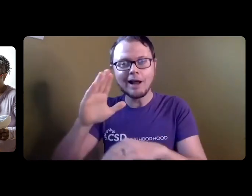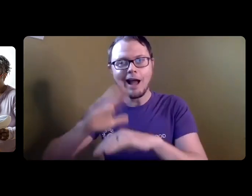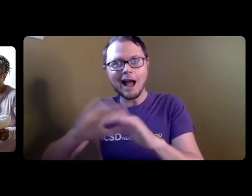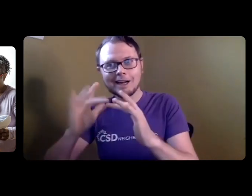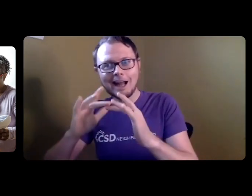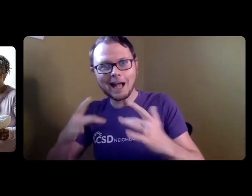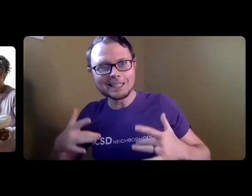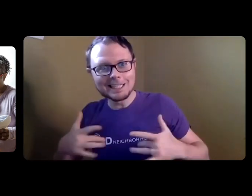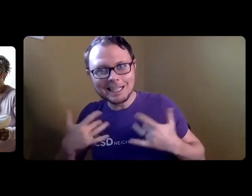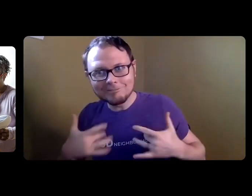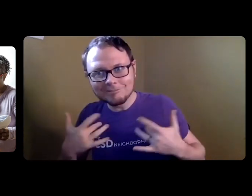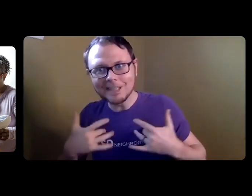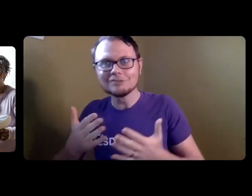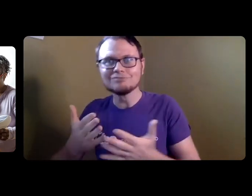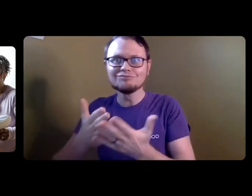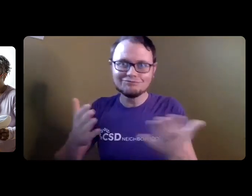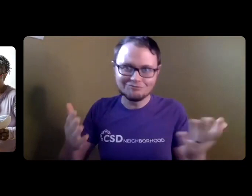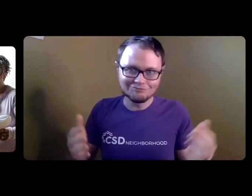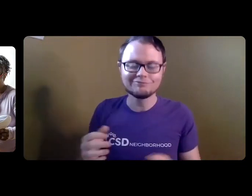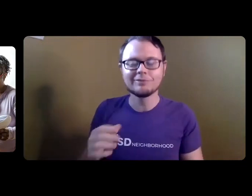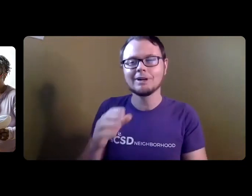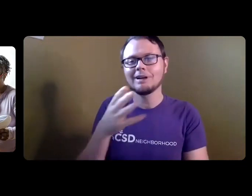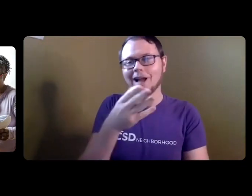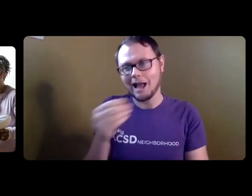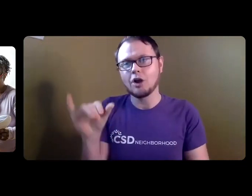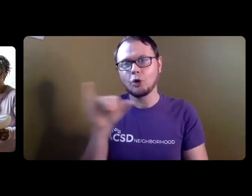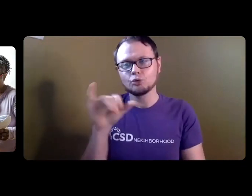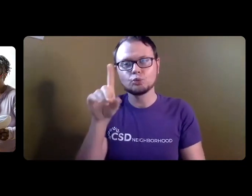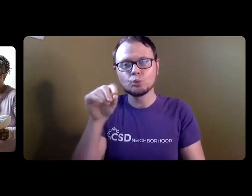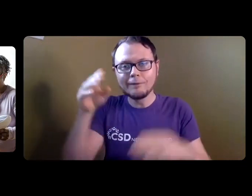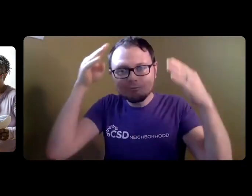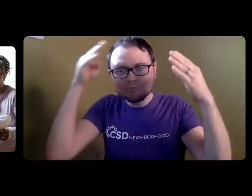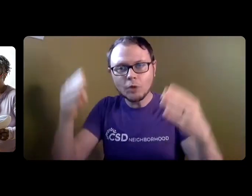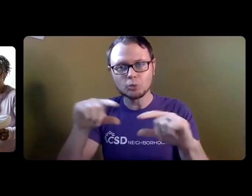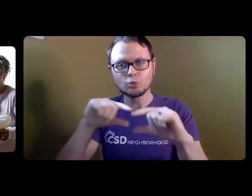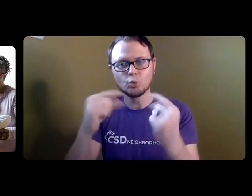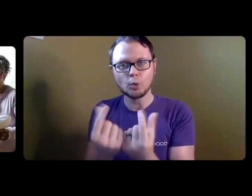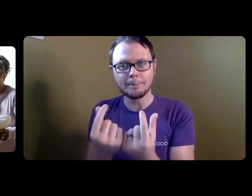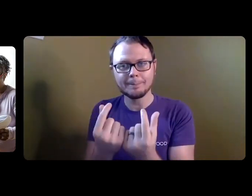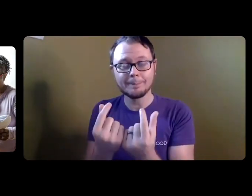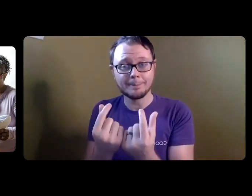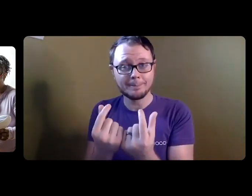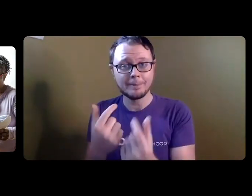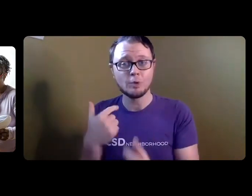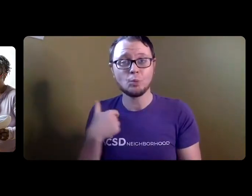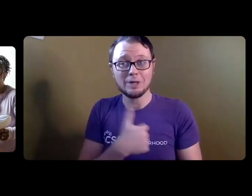offer STEM offerings, online events and whatnot for our community.